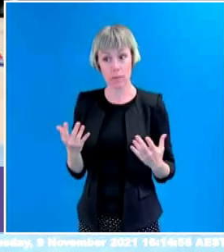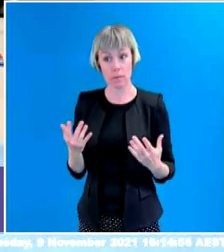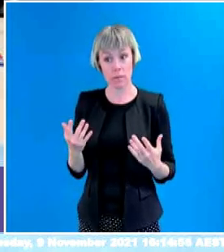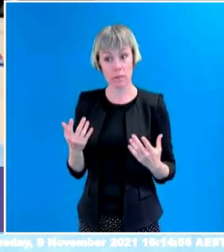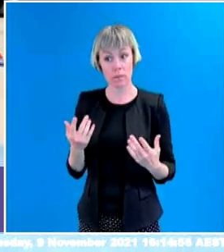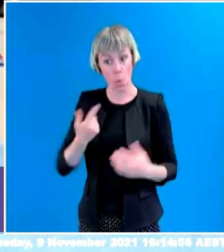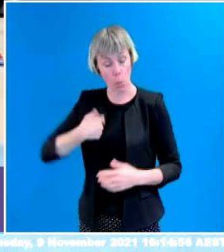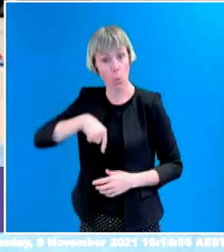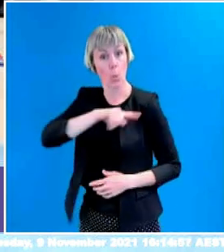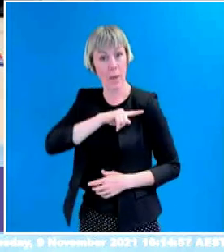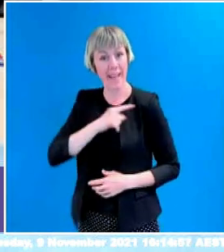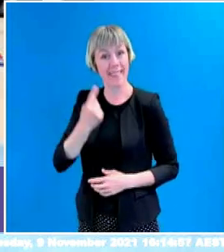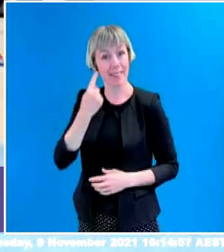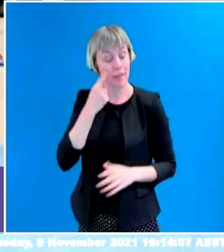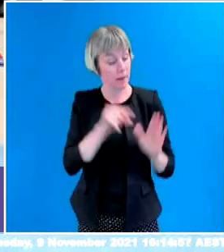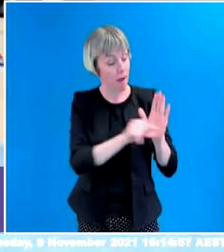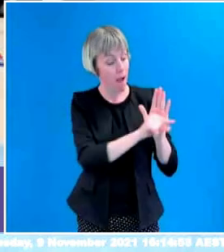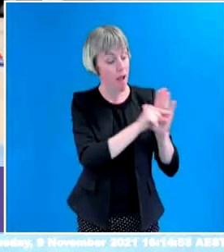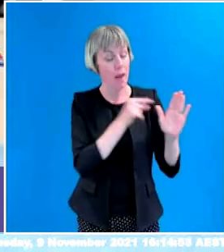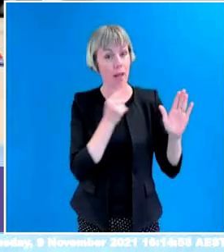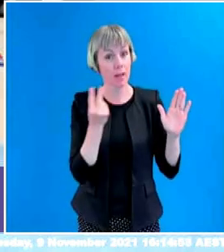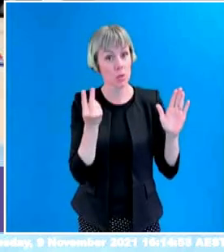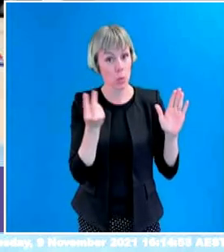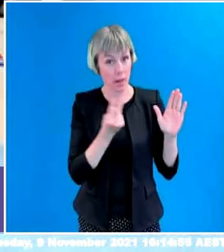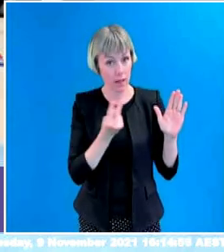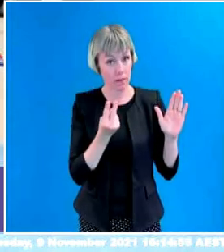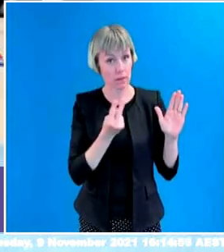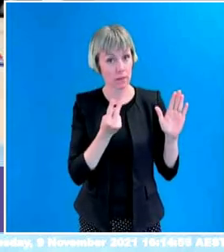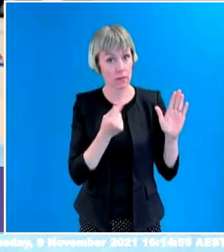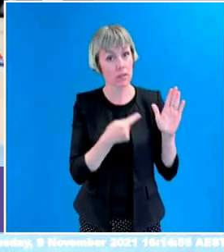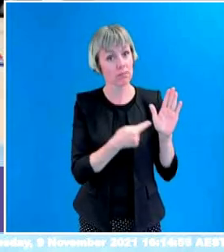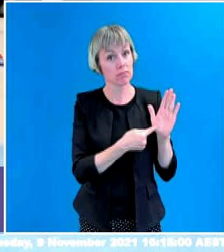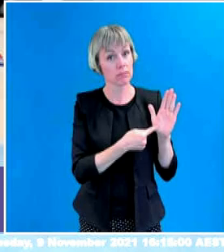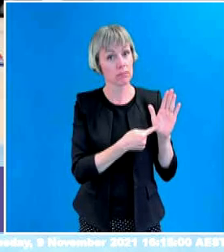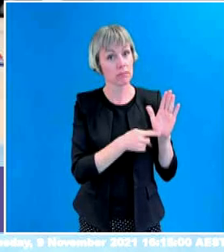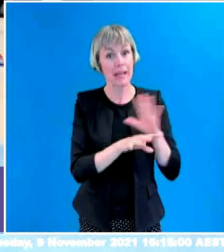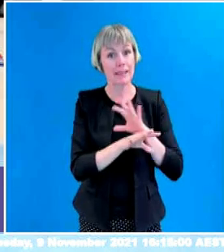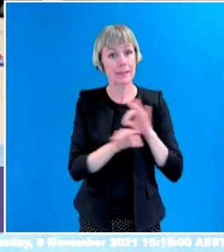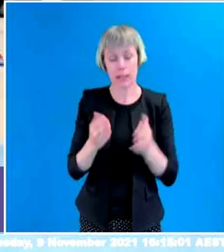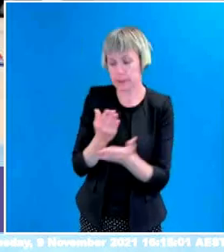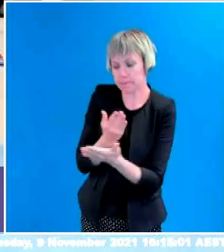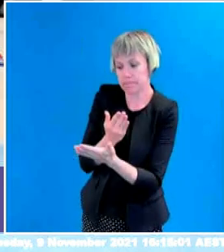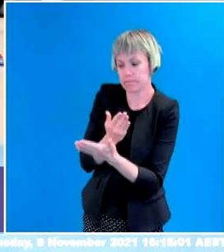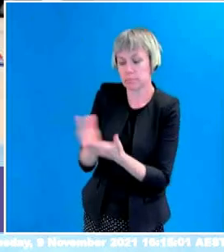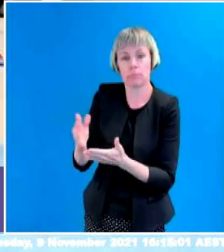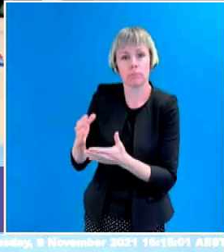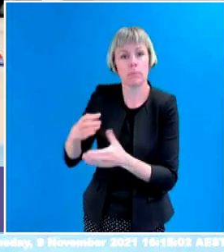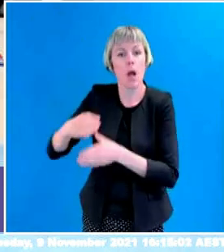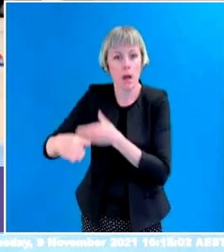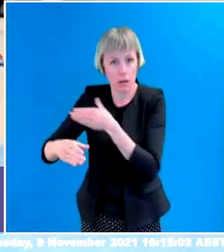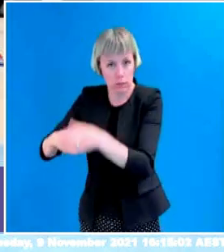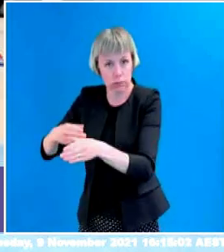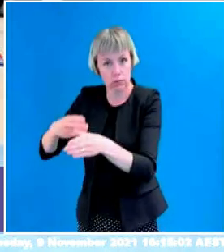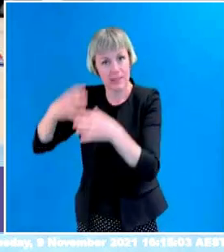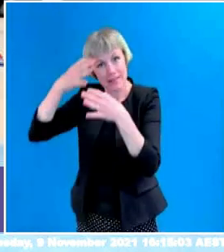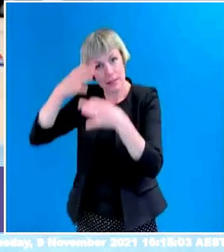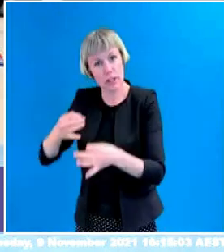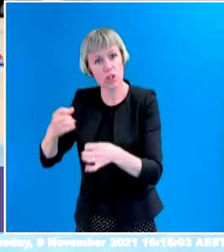article 12 does not prohibit this, with the appropriate safeguards.